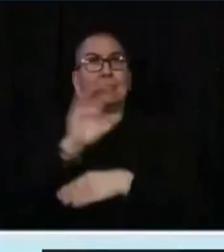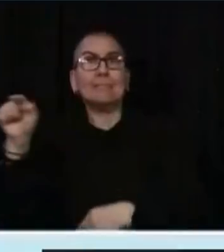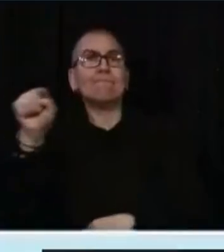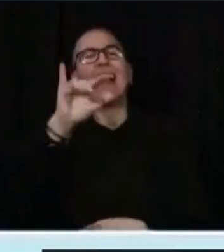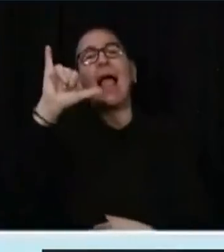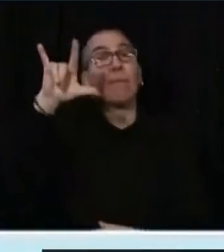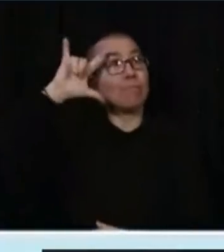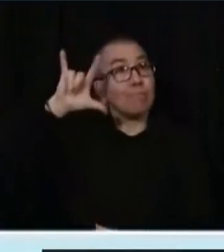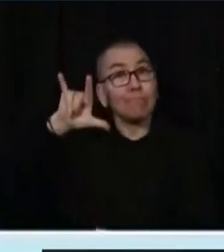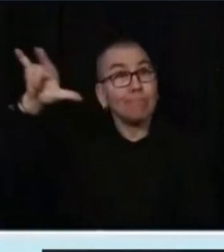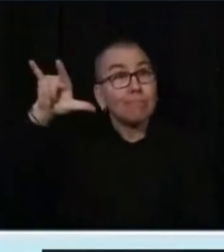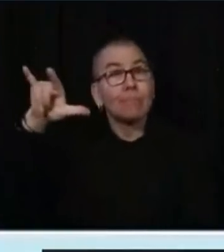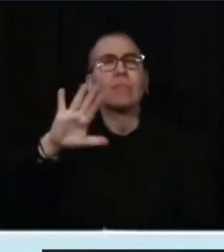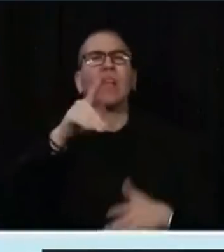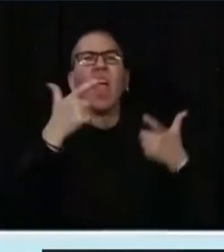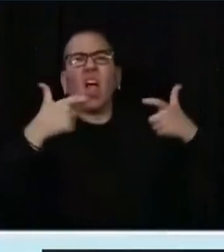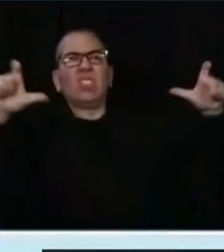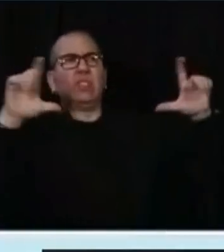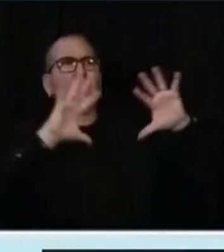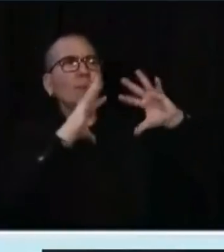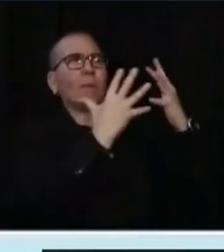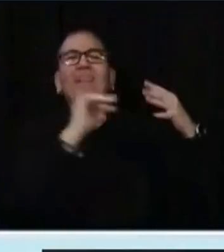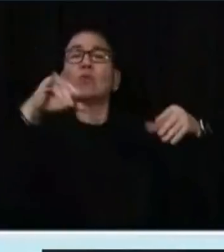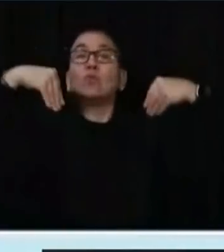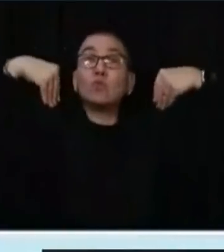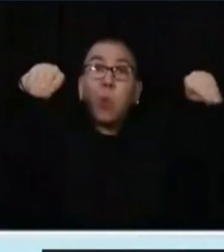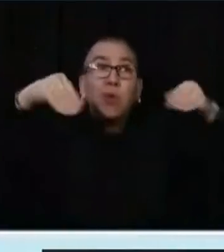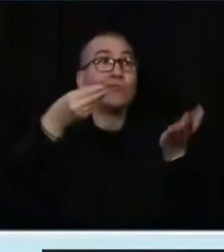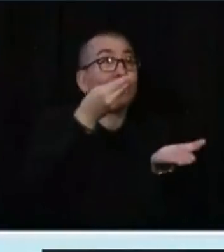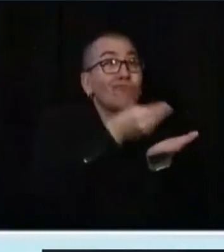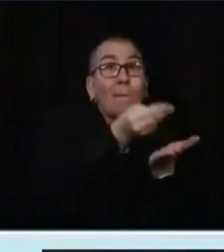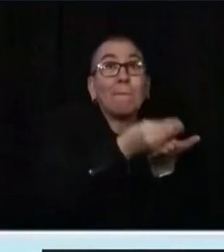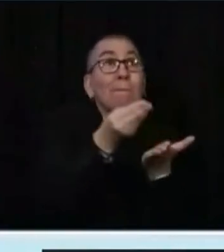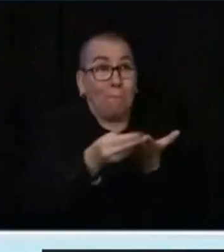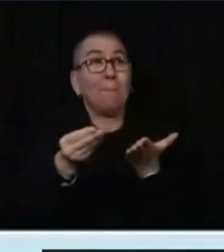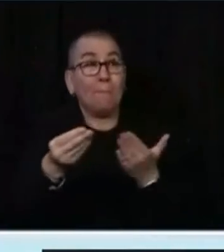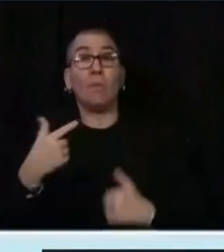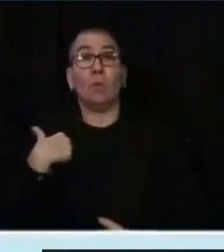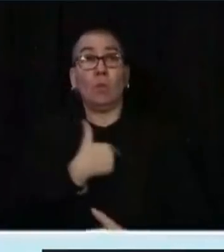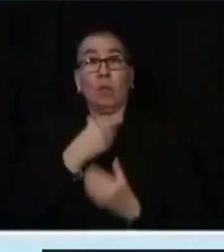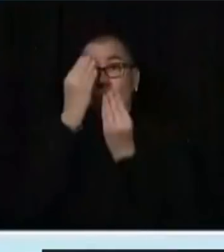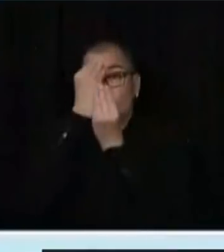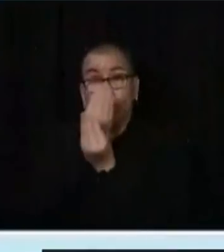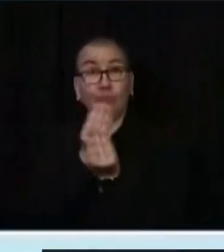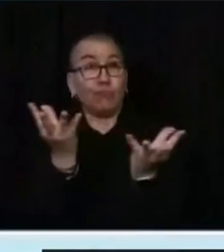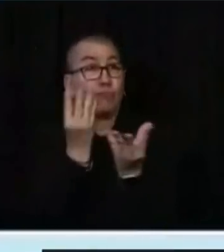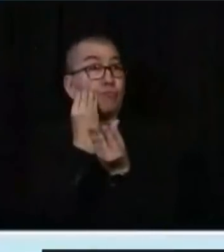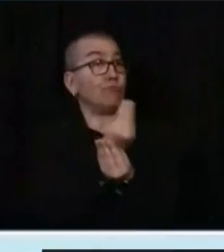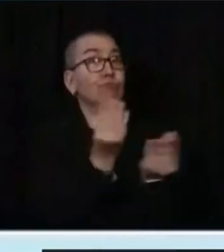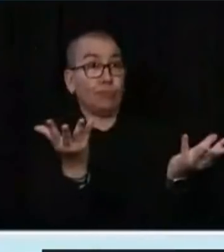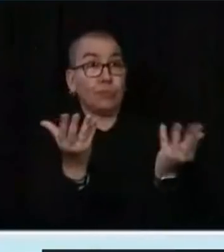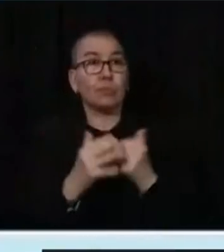BUSINESSES ARE HAVING LIMITED PLANS IN PLACE AND COMMISSIONER